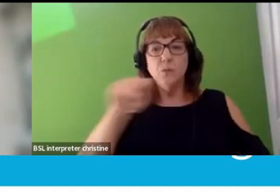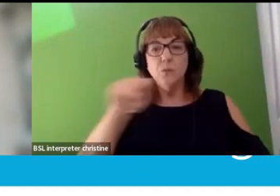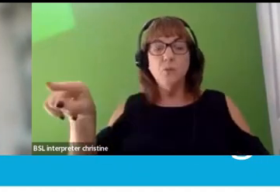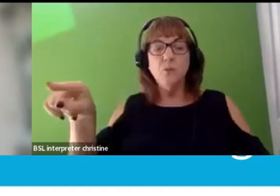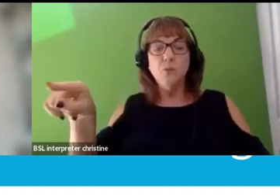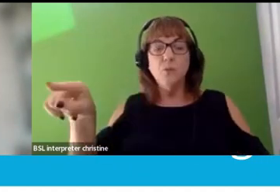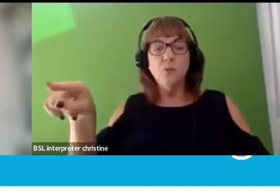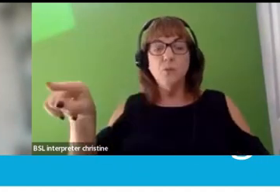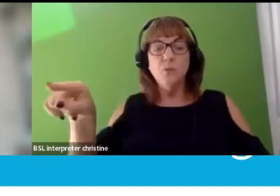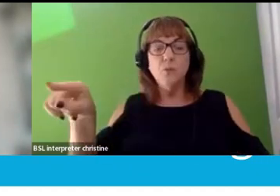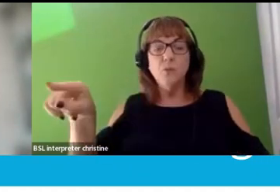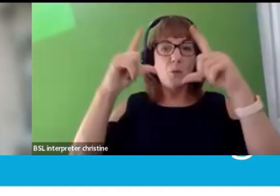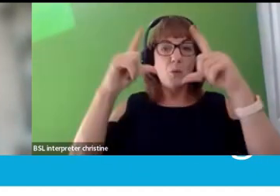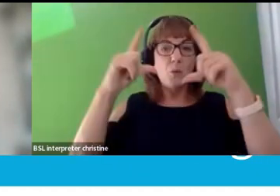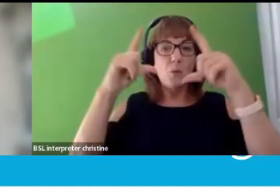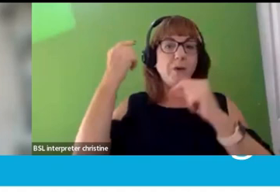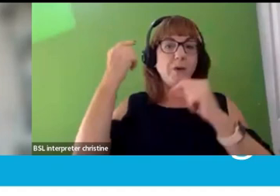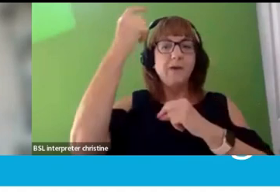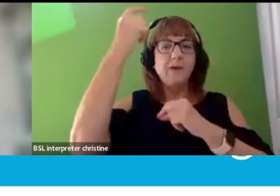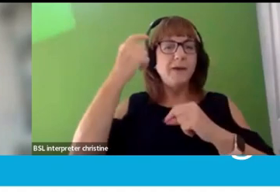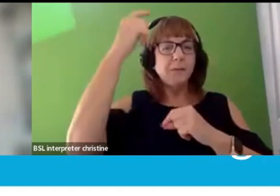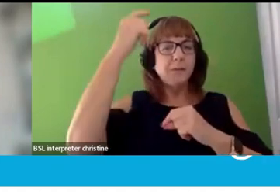can think of a smell that's linked to a really happy memory for you.